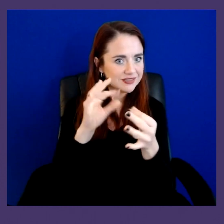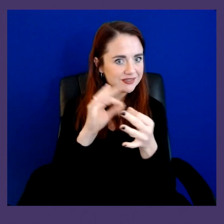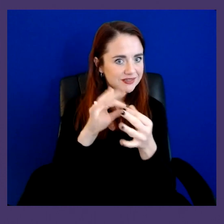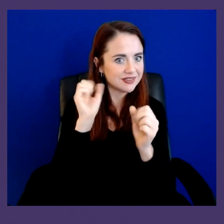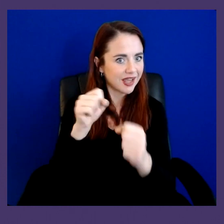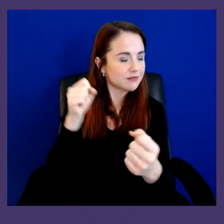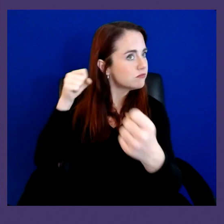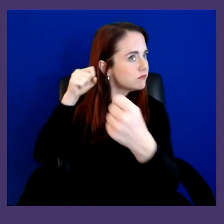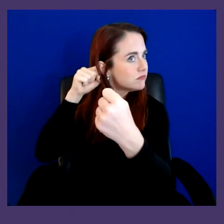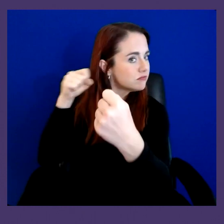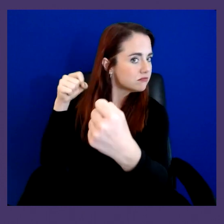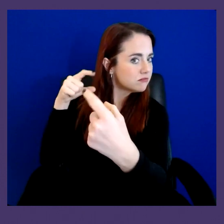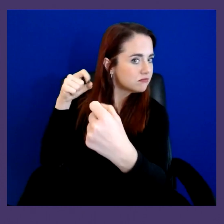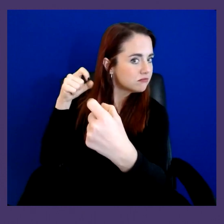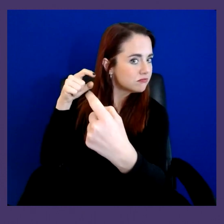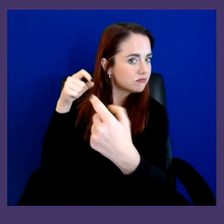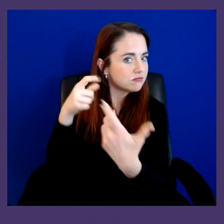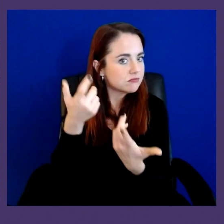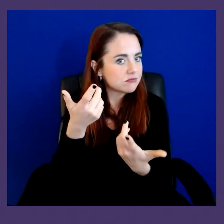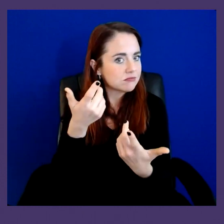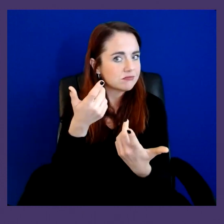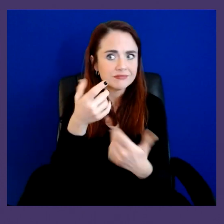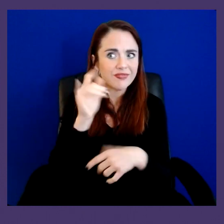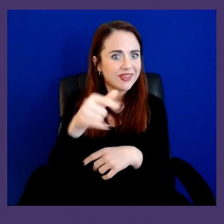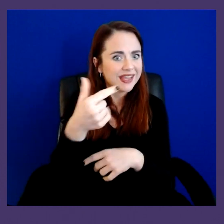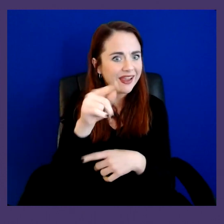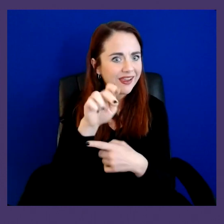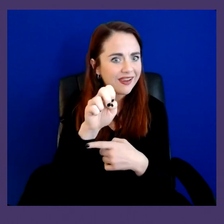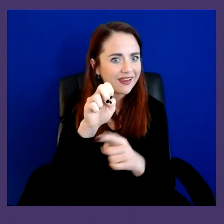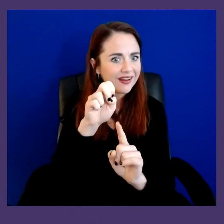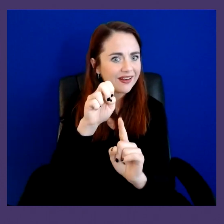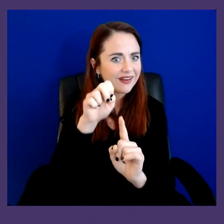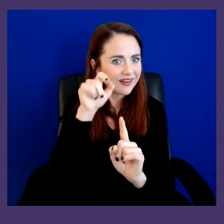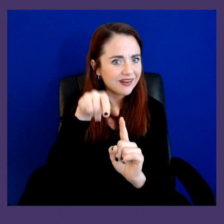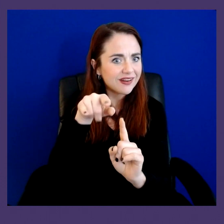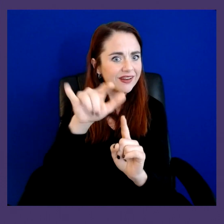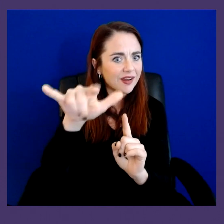They will be able to go to the gate at the airport and there'll be a separate AuraCast stream for the gate.